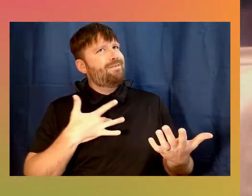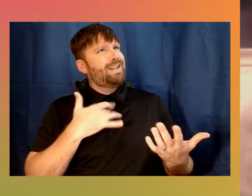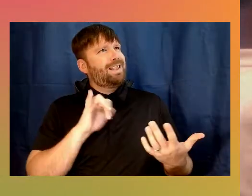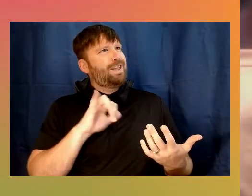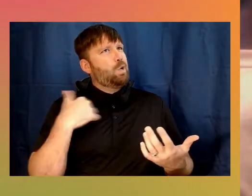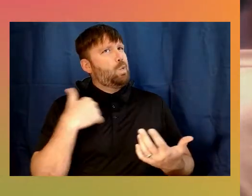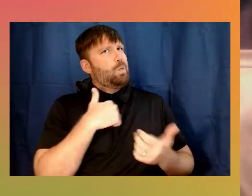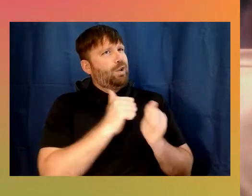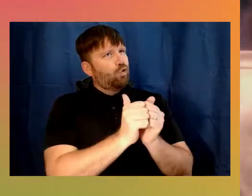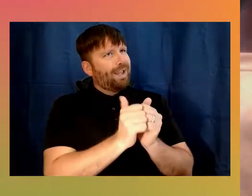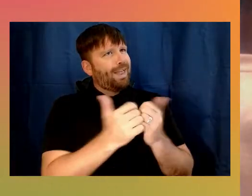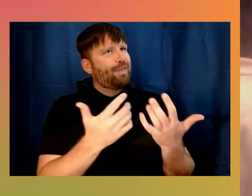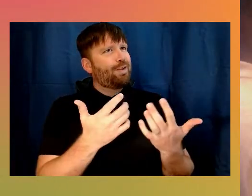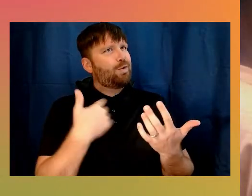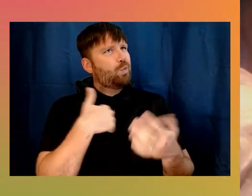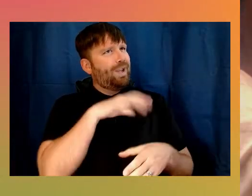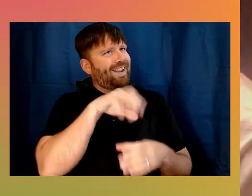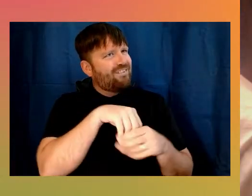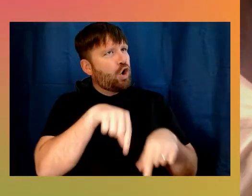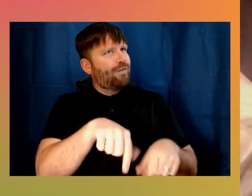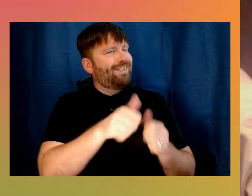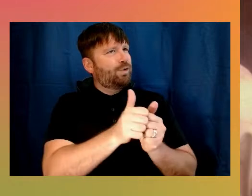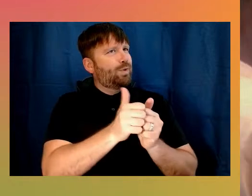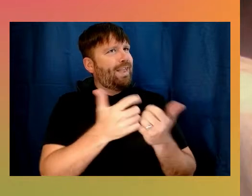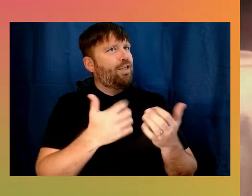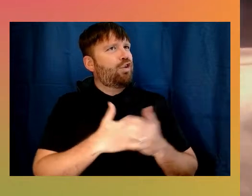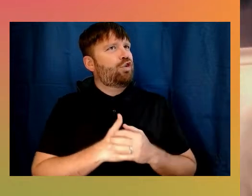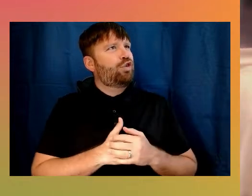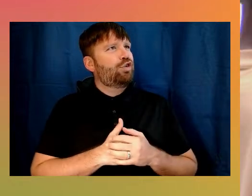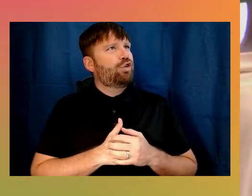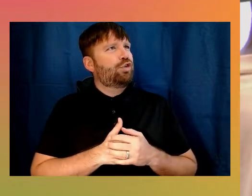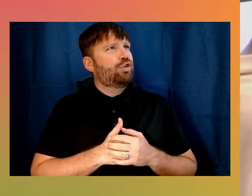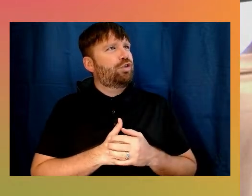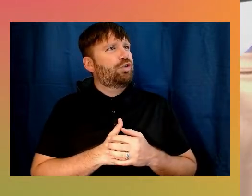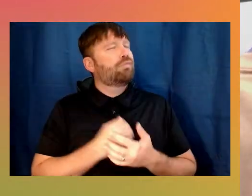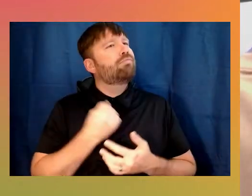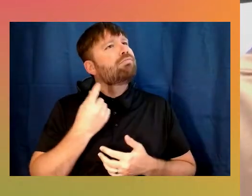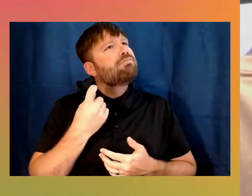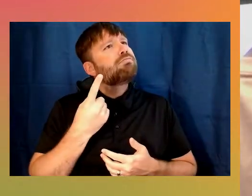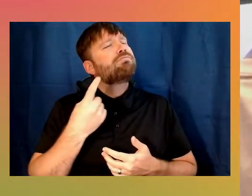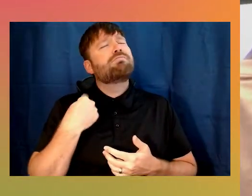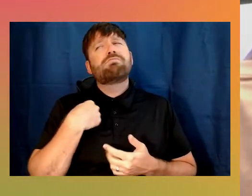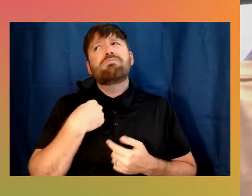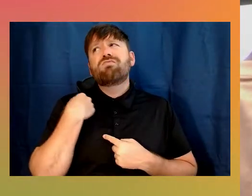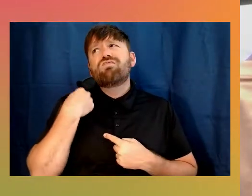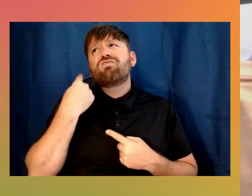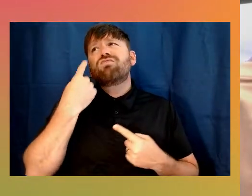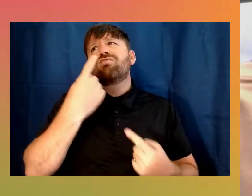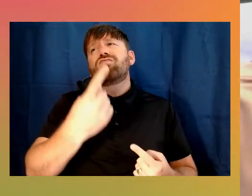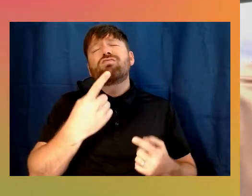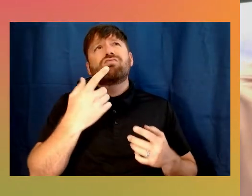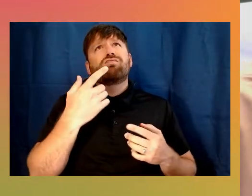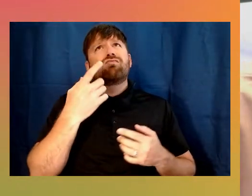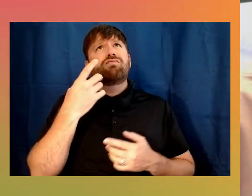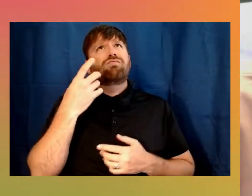WAS IT? THE PHRASE THAT YOU USED. OH, YOUR HUMOR, YOUR SENSE OF HUMOR AROUND THE CLASSES. I MEAN, EVERYTHING WAS JUST JOYFUL. THANK YOU. AND BUBBLY.